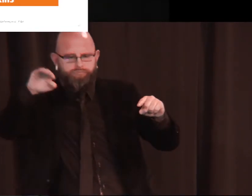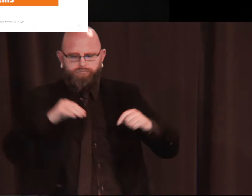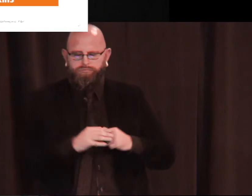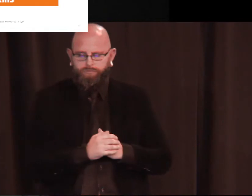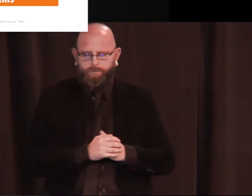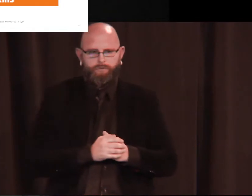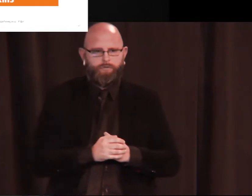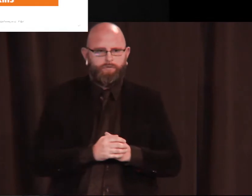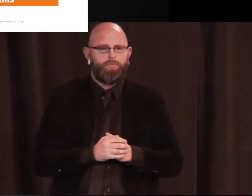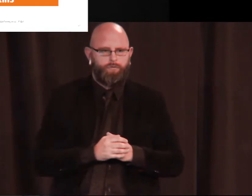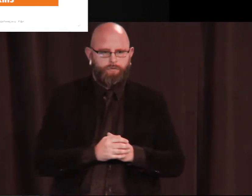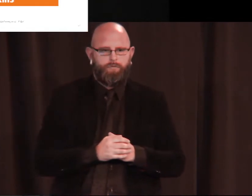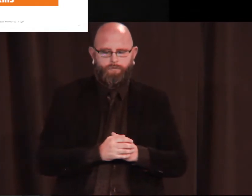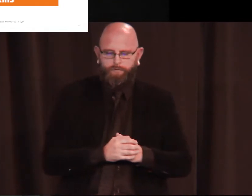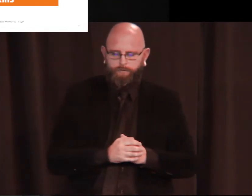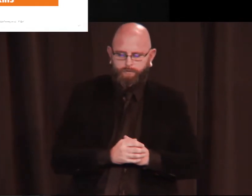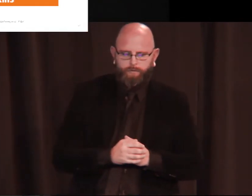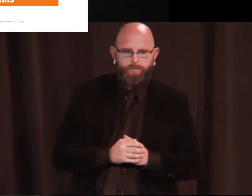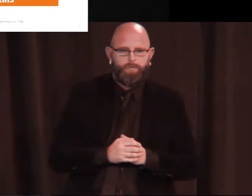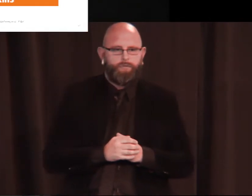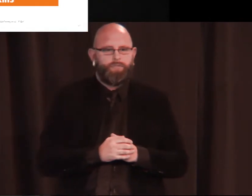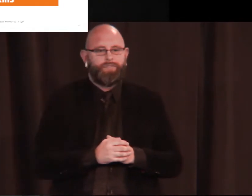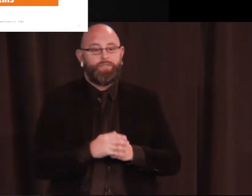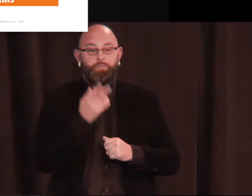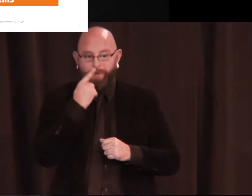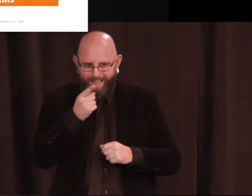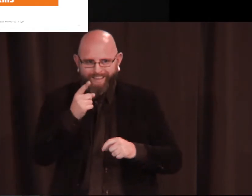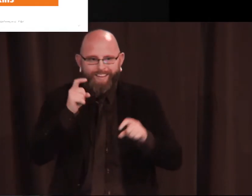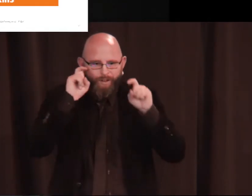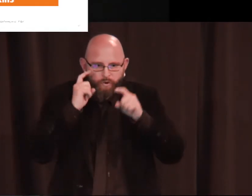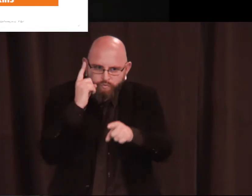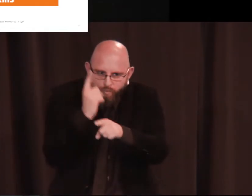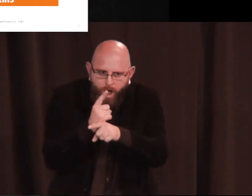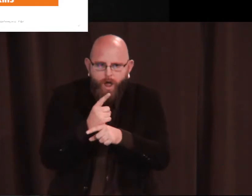So, they're making more progress than we would expect over time.